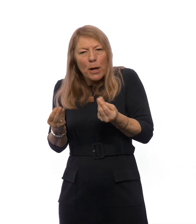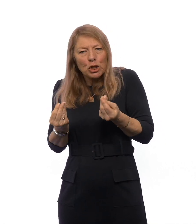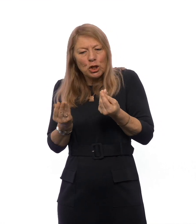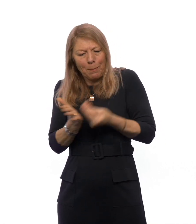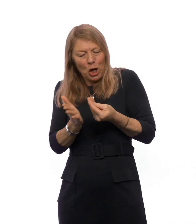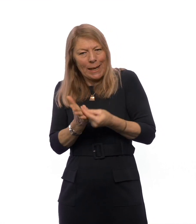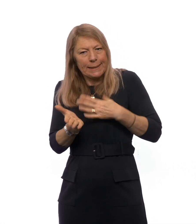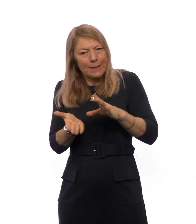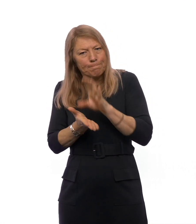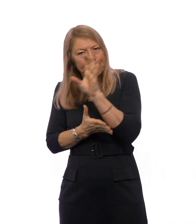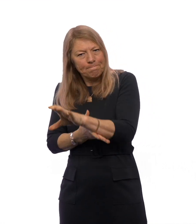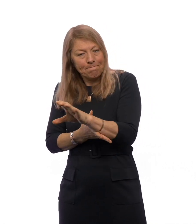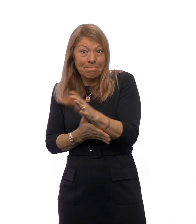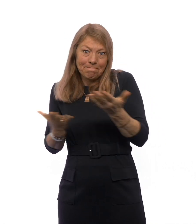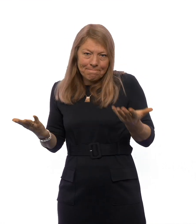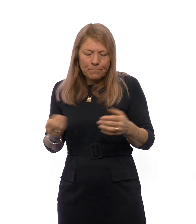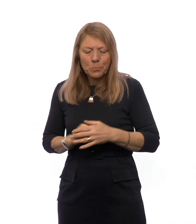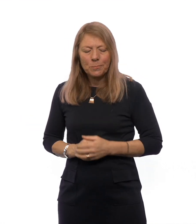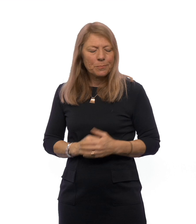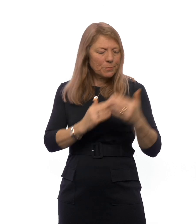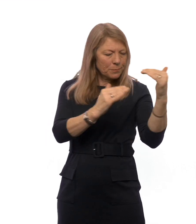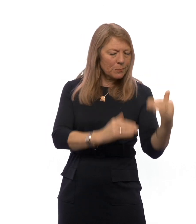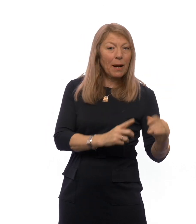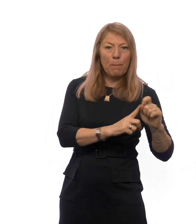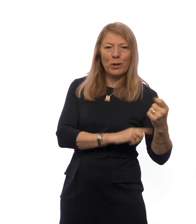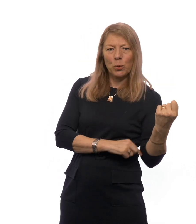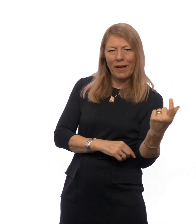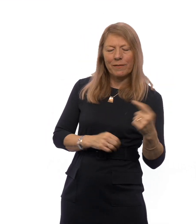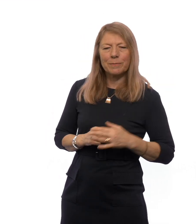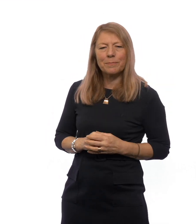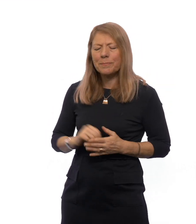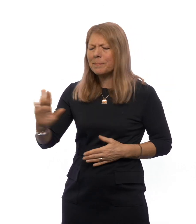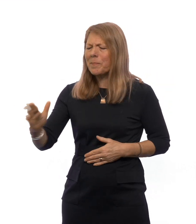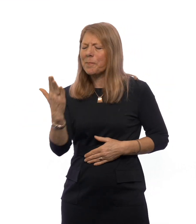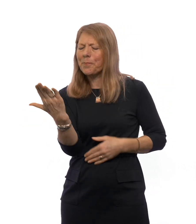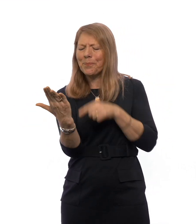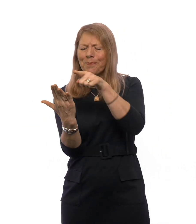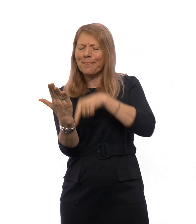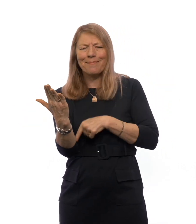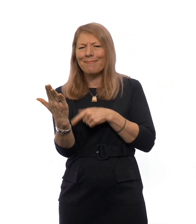12. The Bill does not outline dedicated funding for promotion activities,